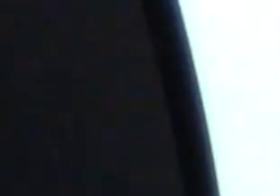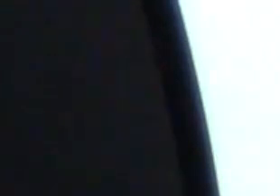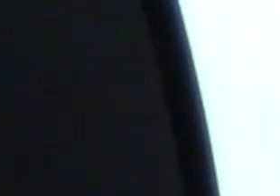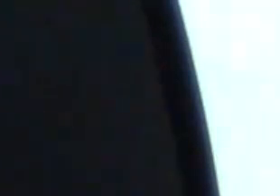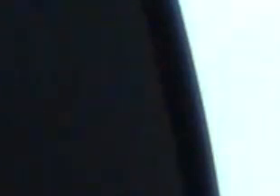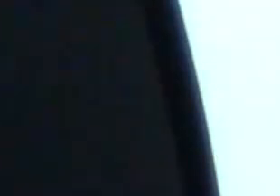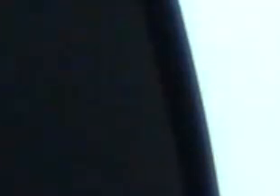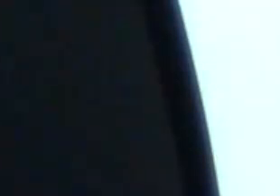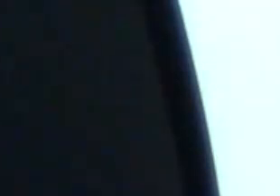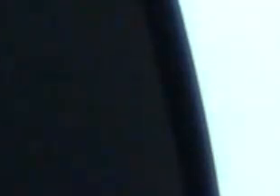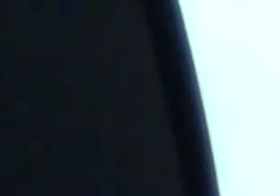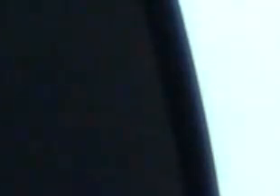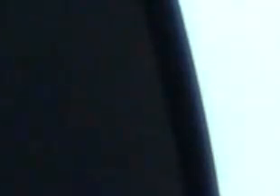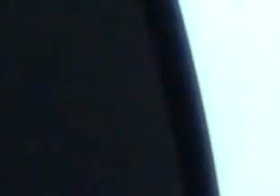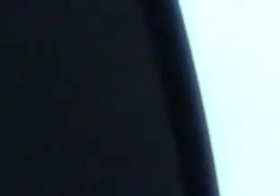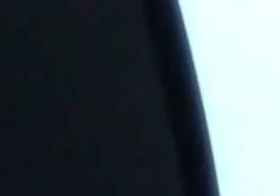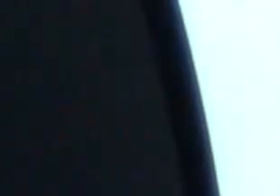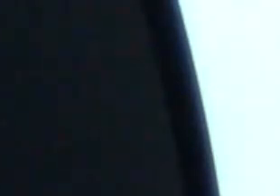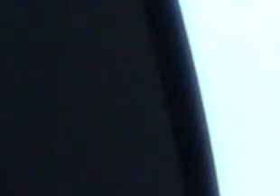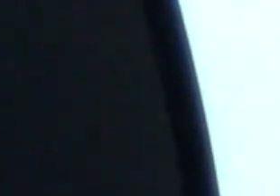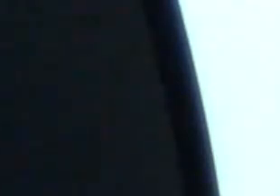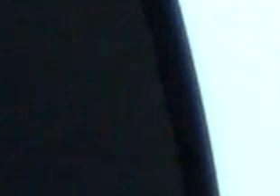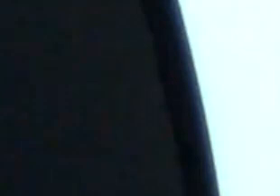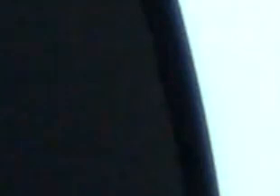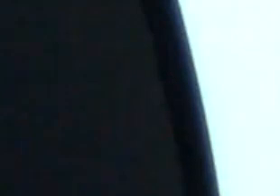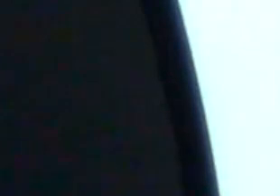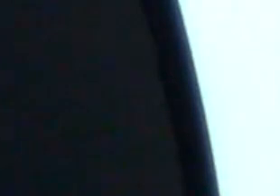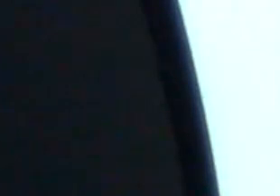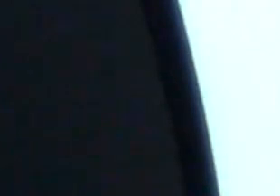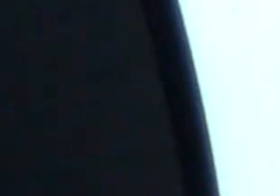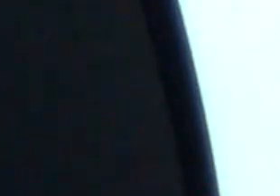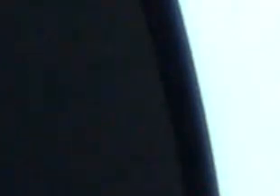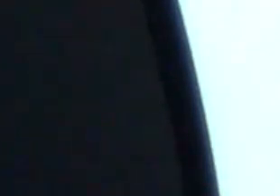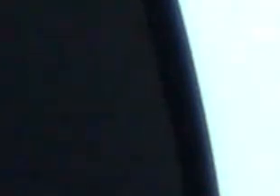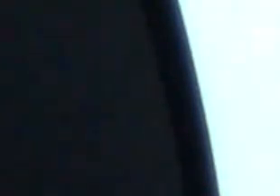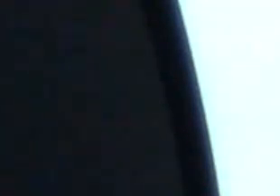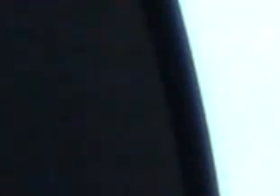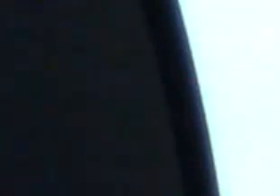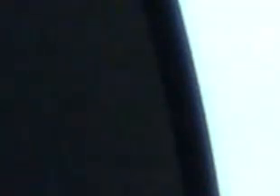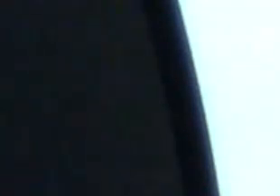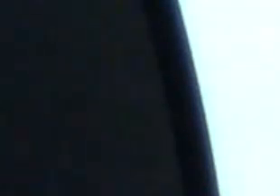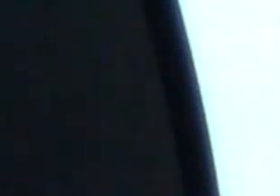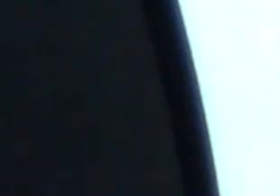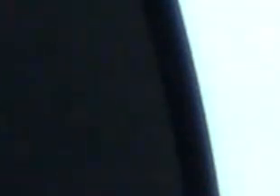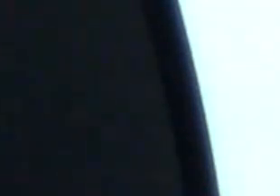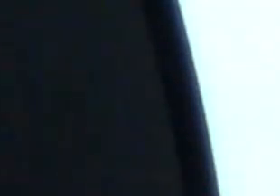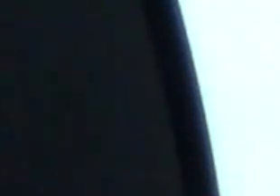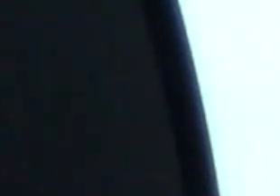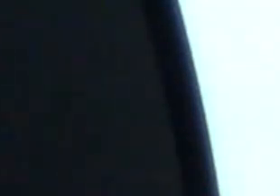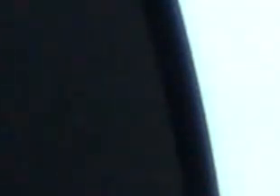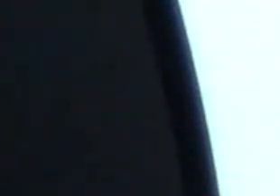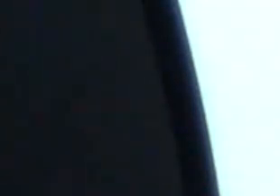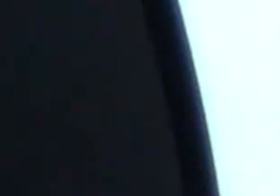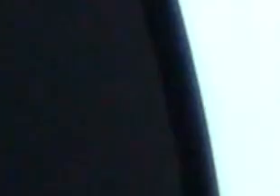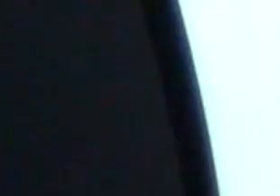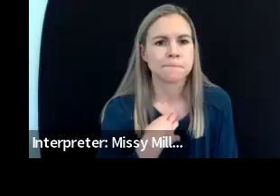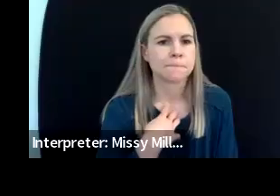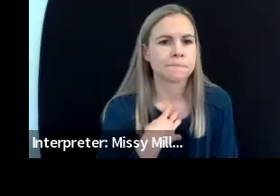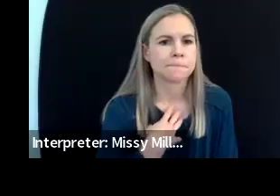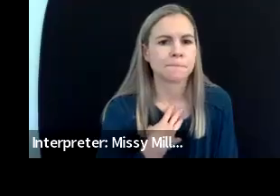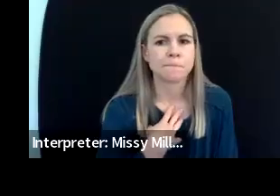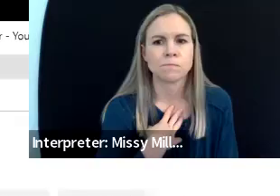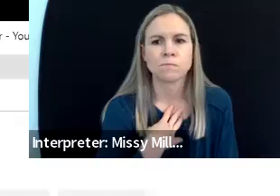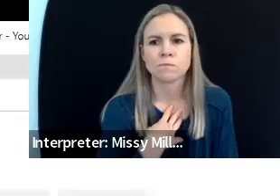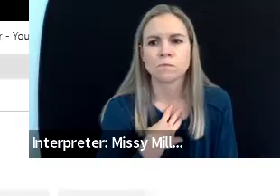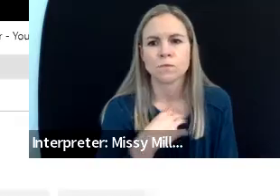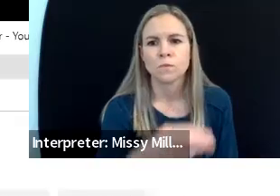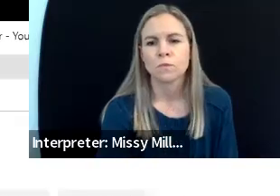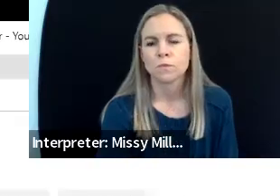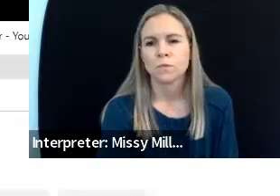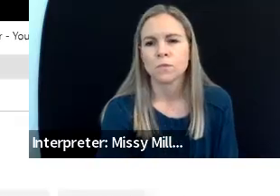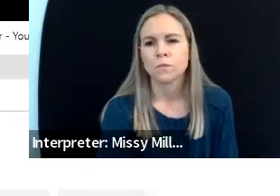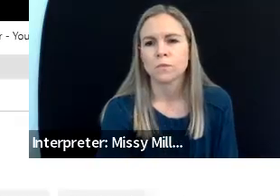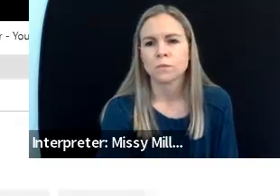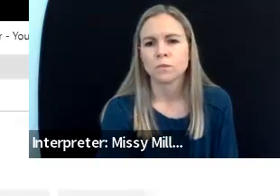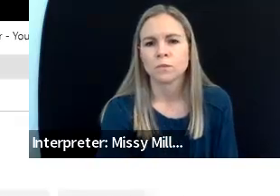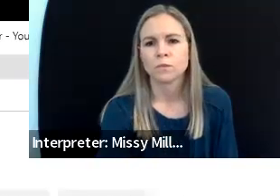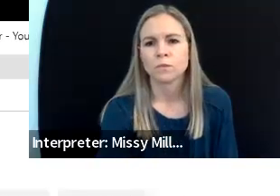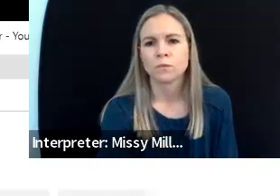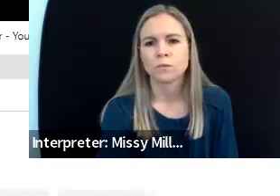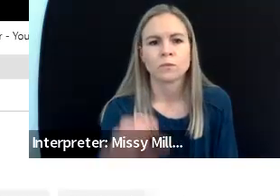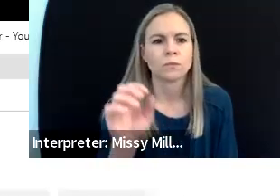Okay, I think we should be good to go.